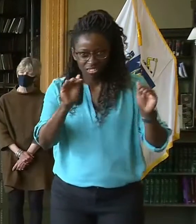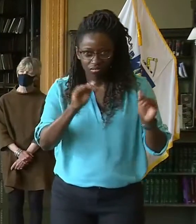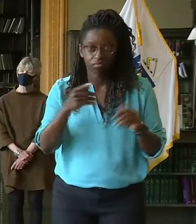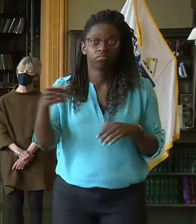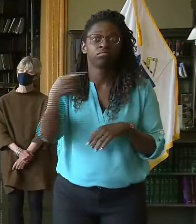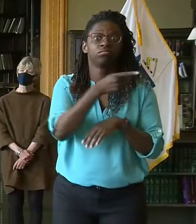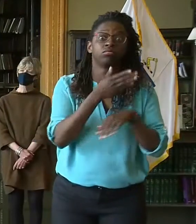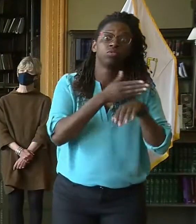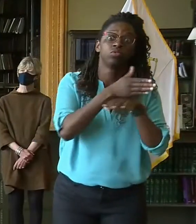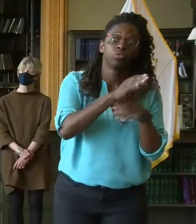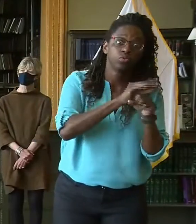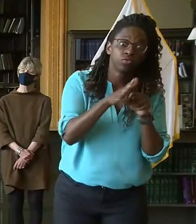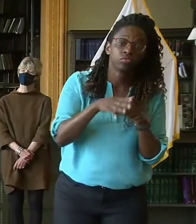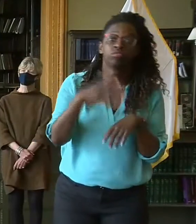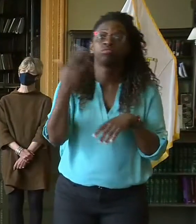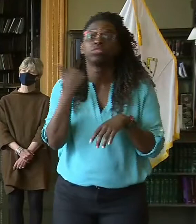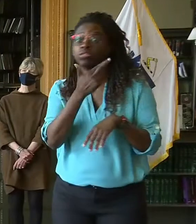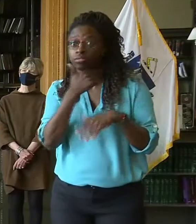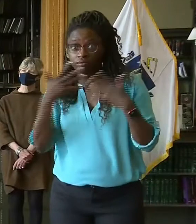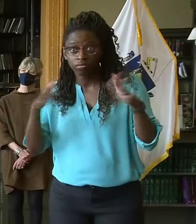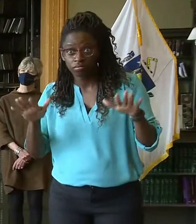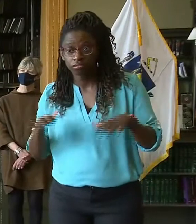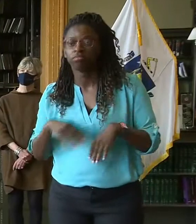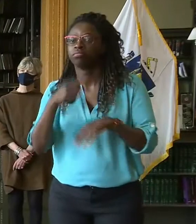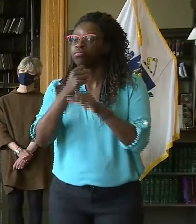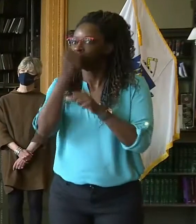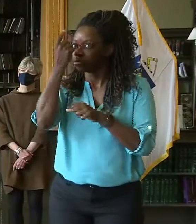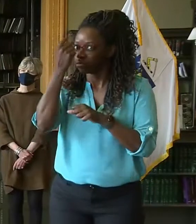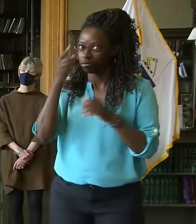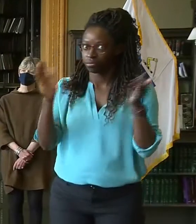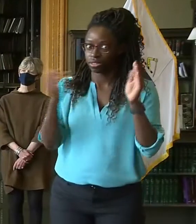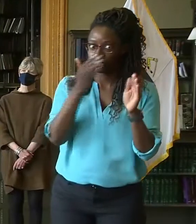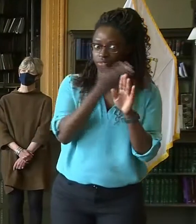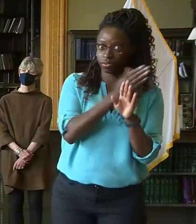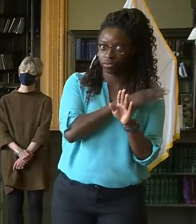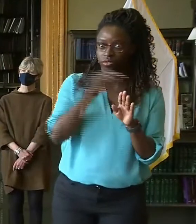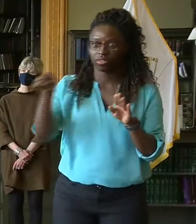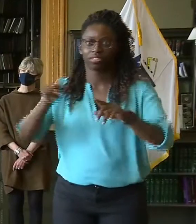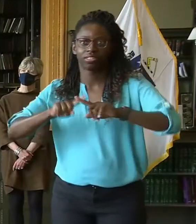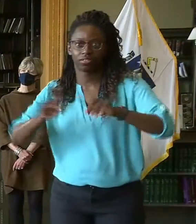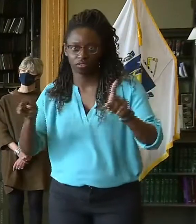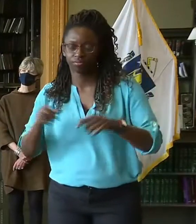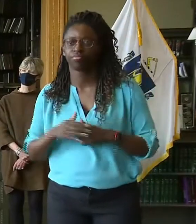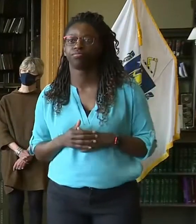THAT RESTAURANT DINING MAY NOT BE EXACTLY THE WAY IT WAS BEFORE THE PANDEMIC.